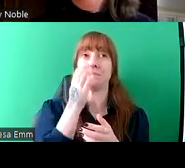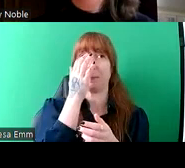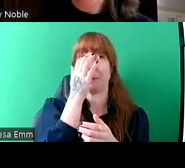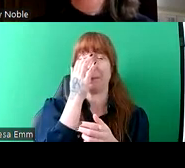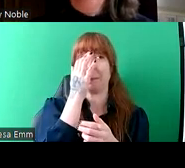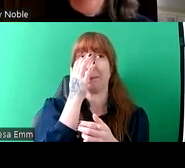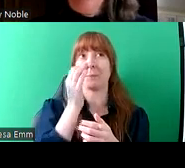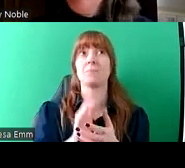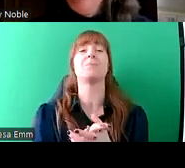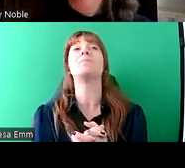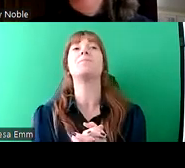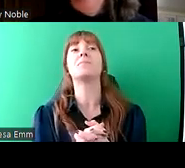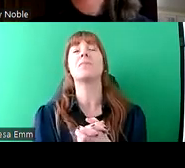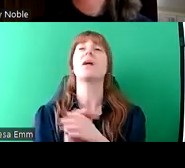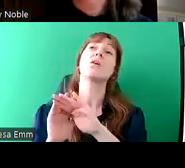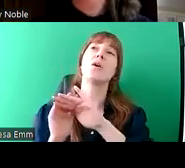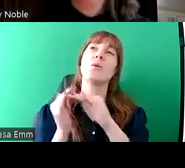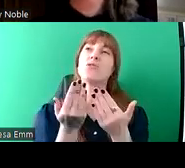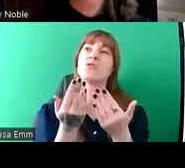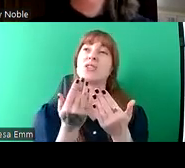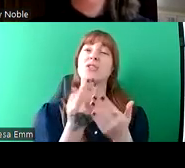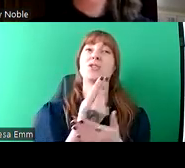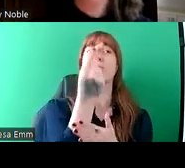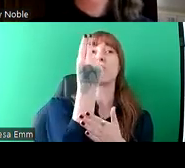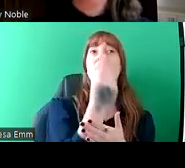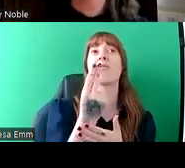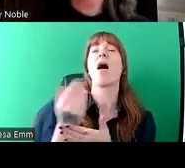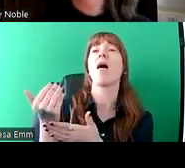A little introduction into the art collection itself. It's a mixture